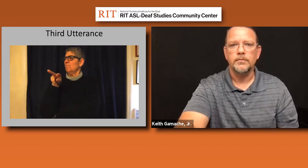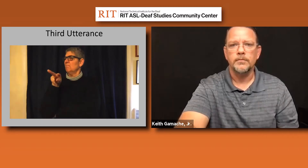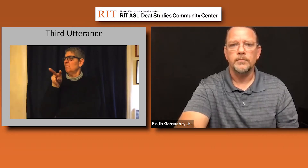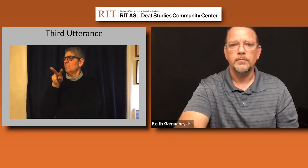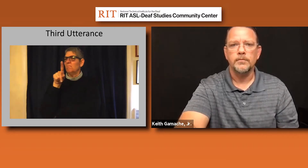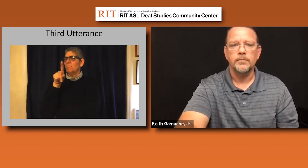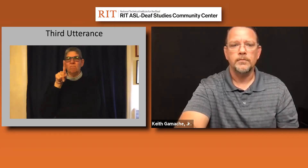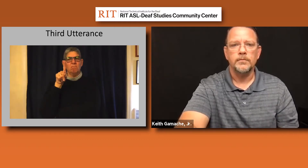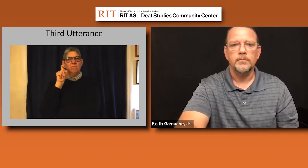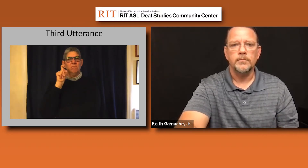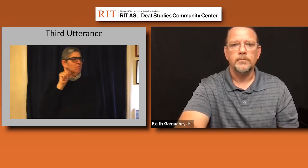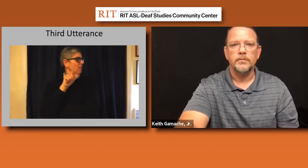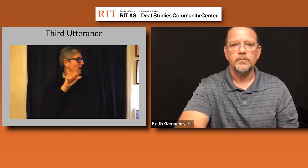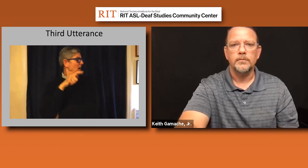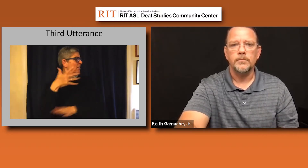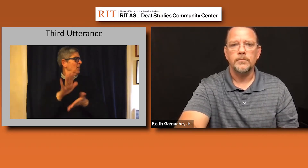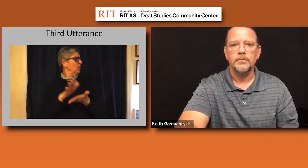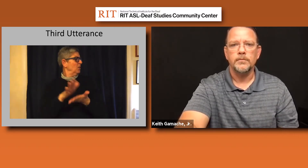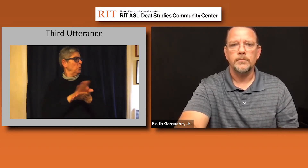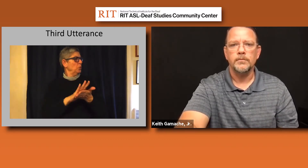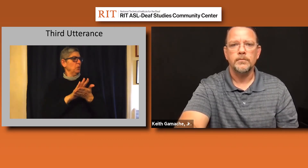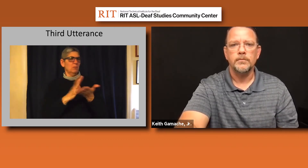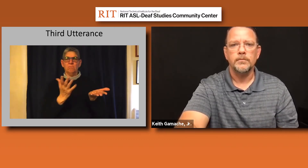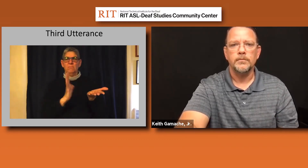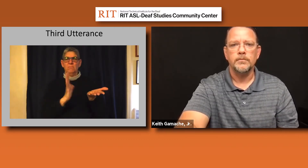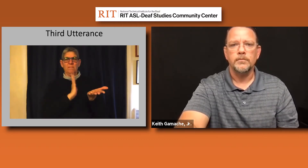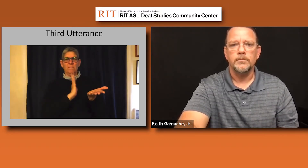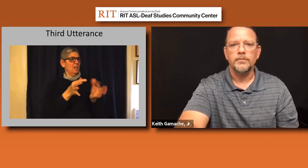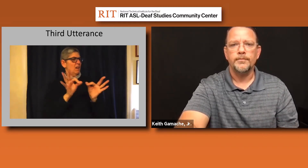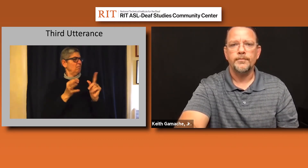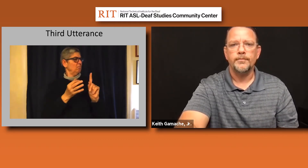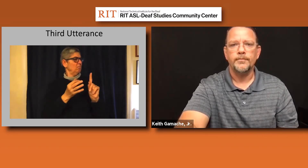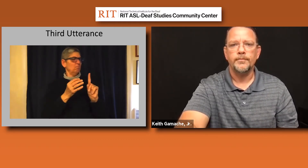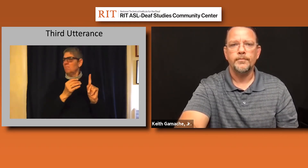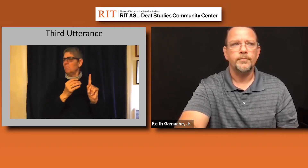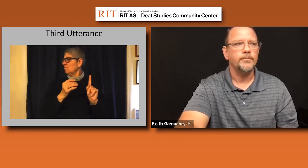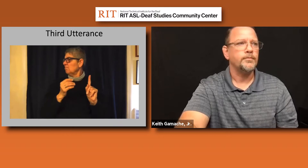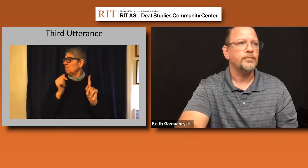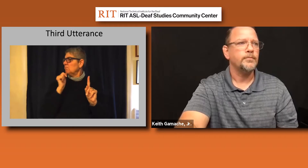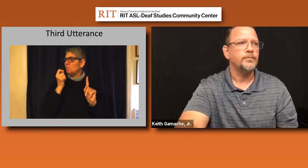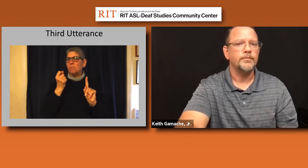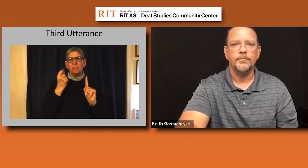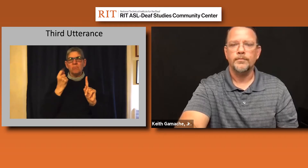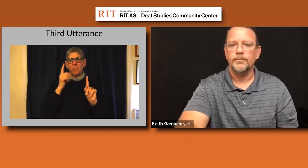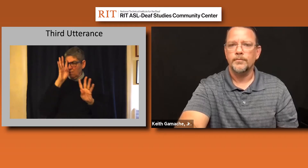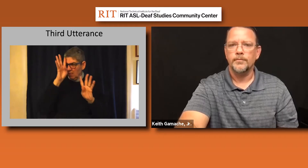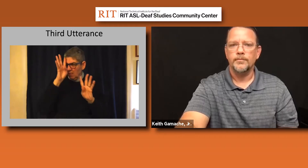As I'm watching all the videos, I'm thinking, "What's wrong with ASL that exists now? "Do we have to come up with something?